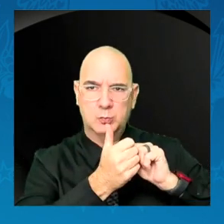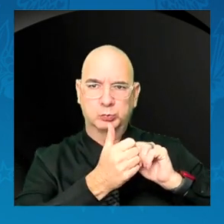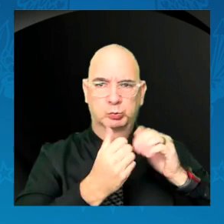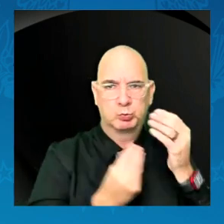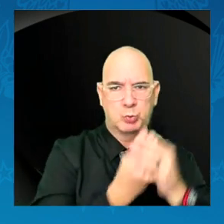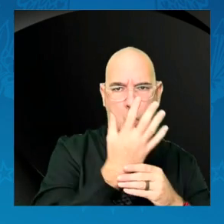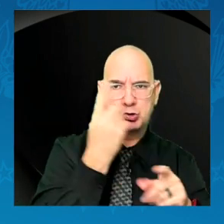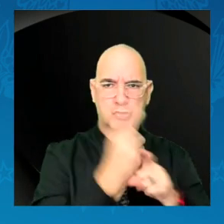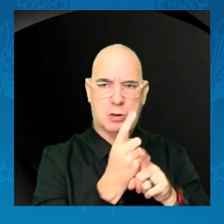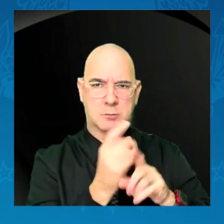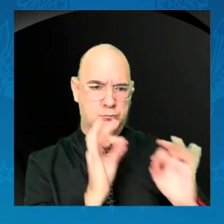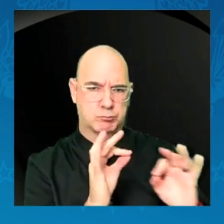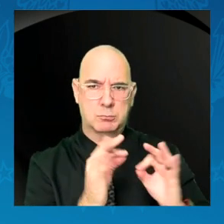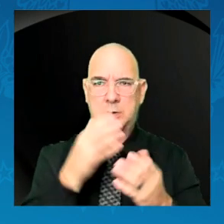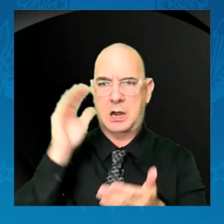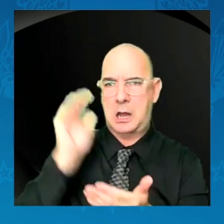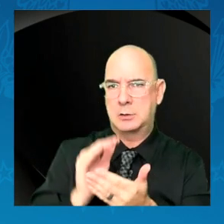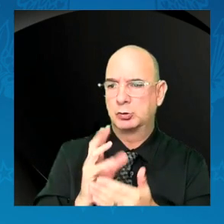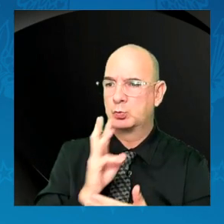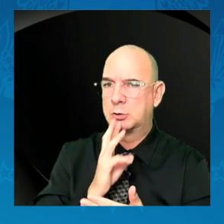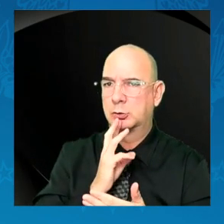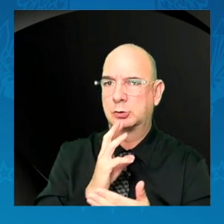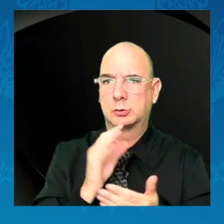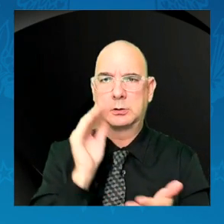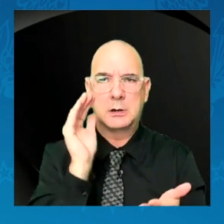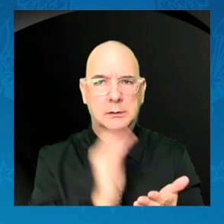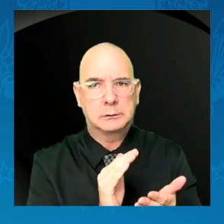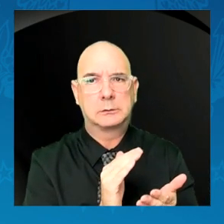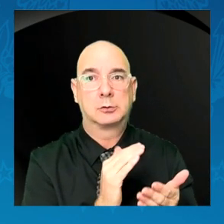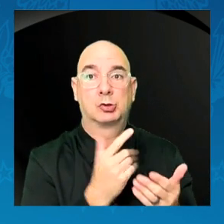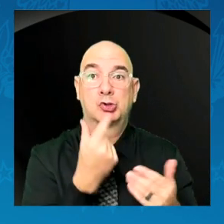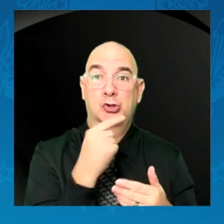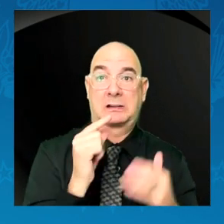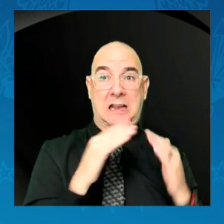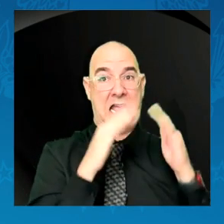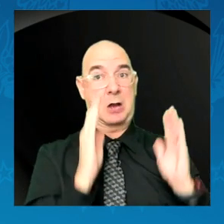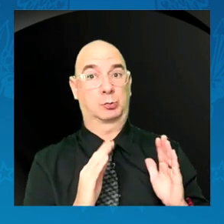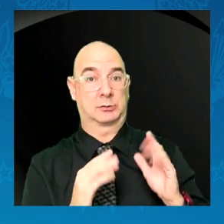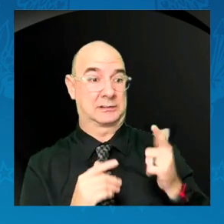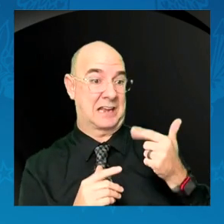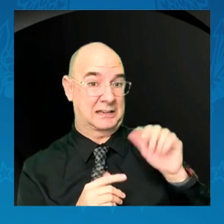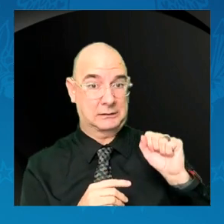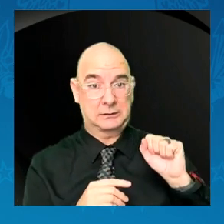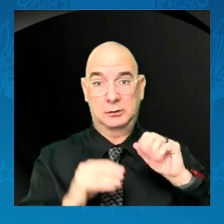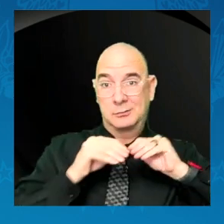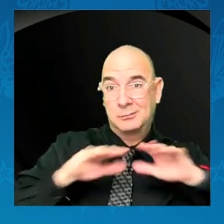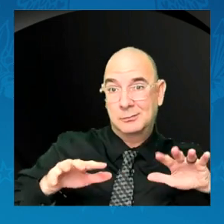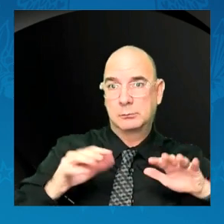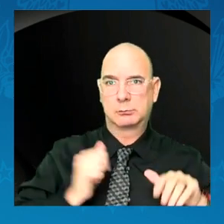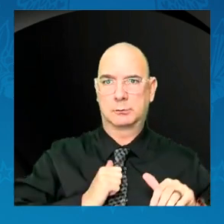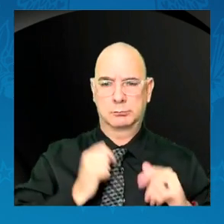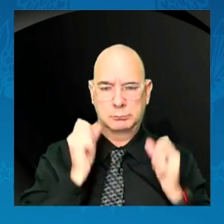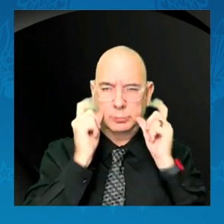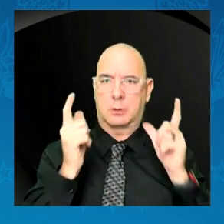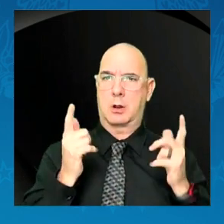and obviously less greenhouse gas emissions. I was surprised to know that USDA and NASA have over 120 projects